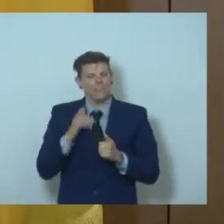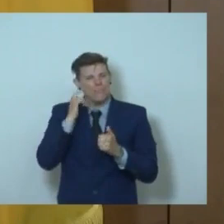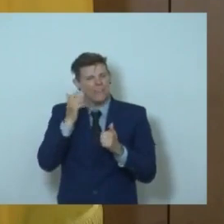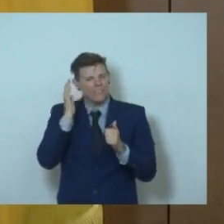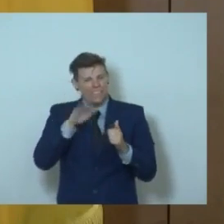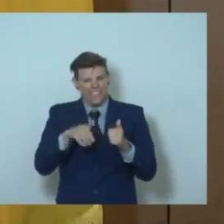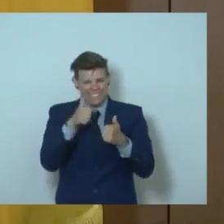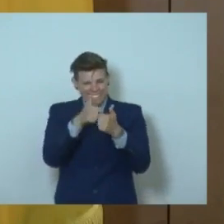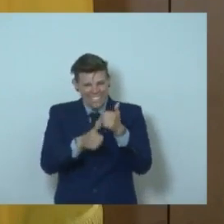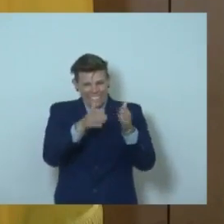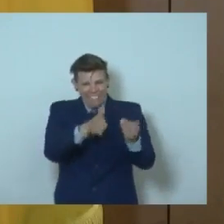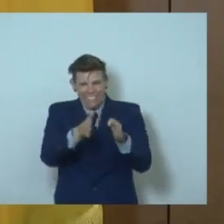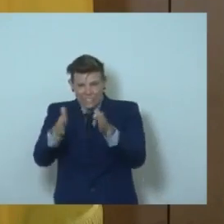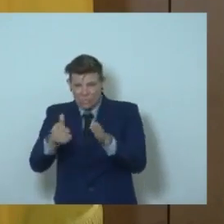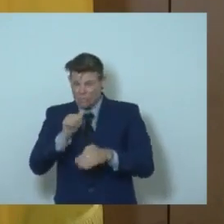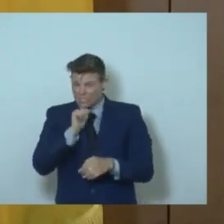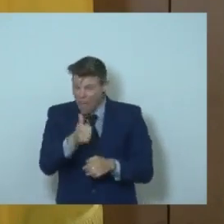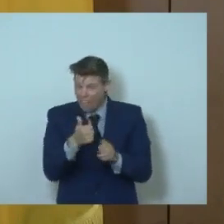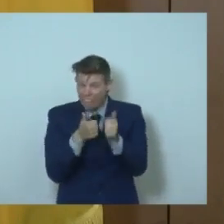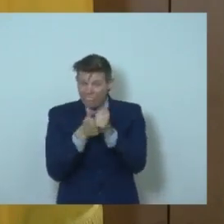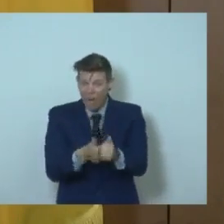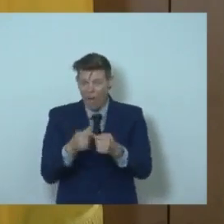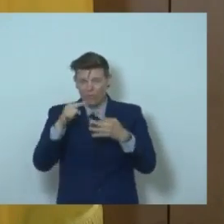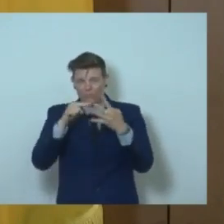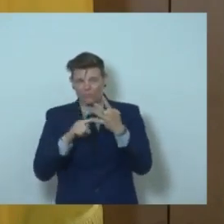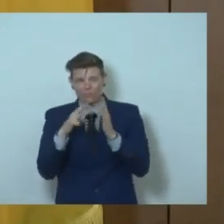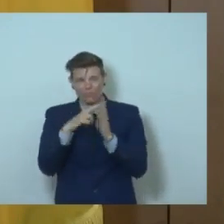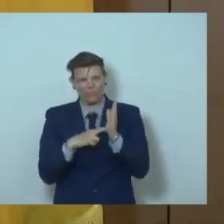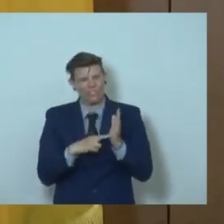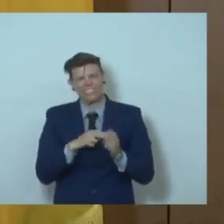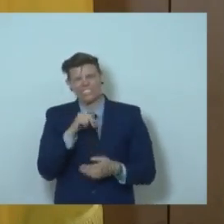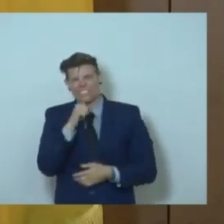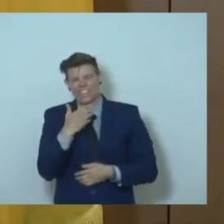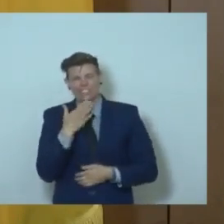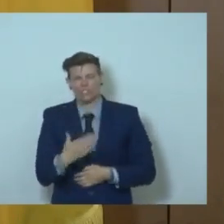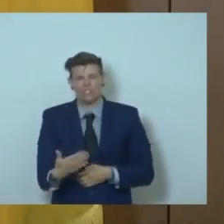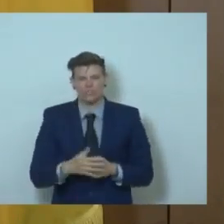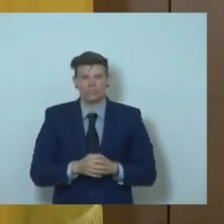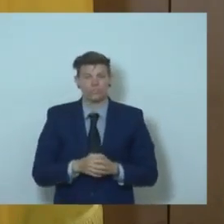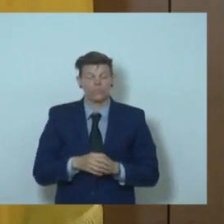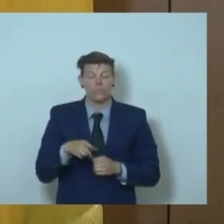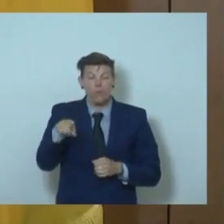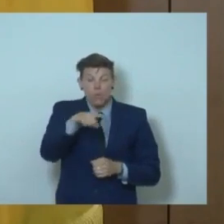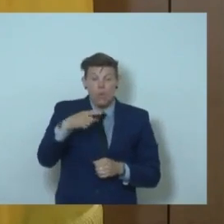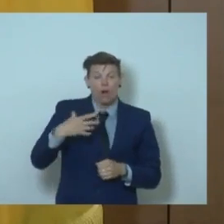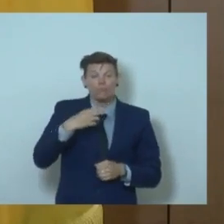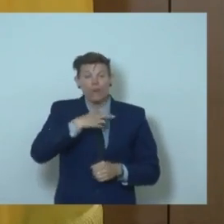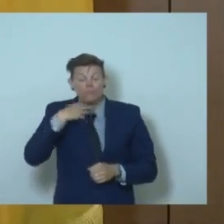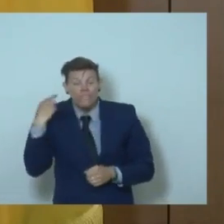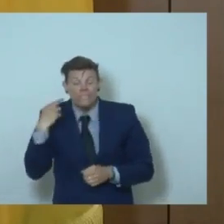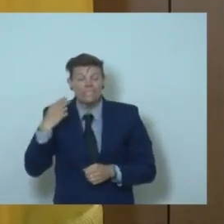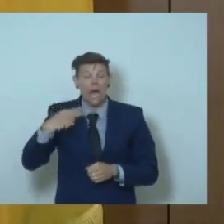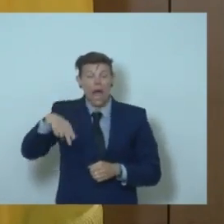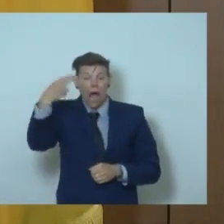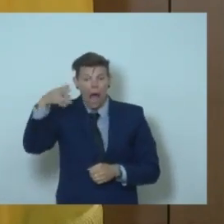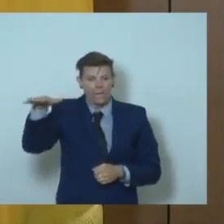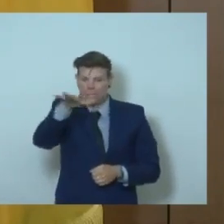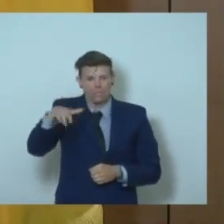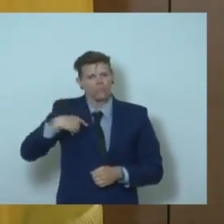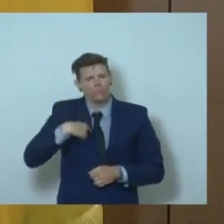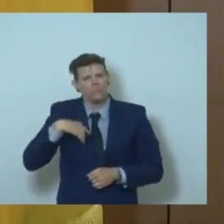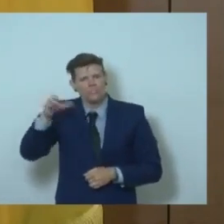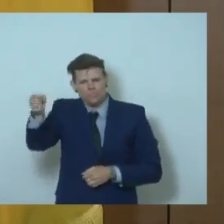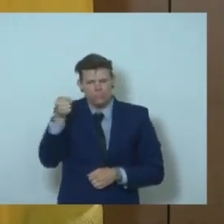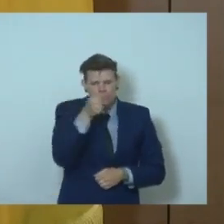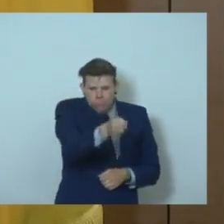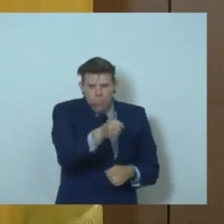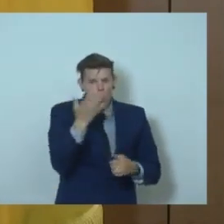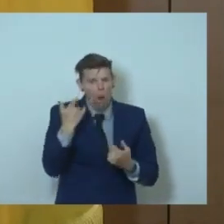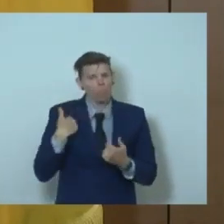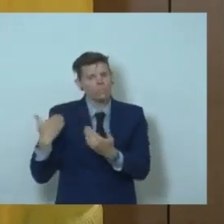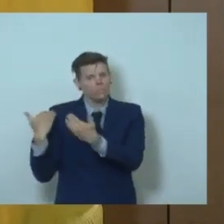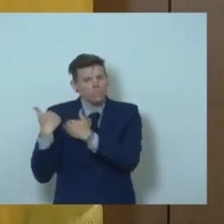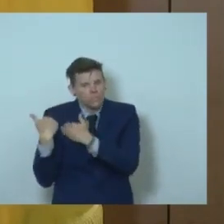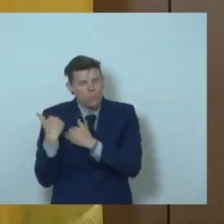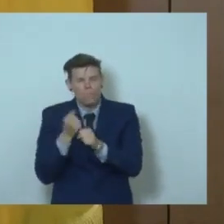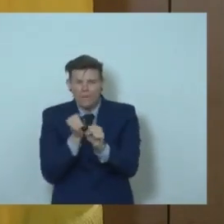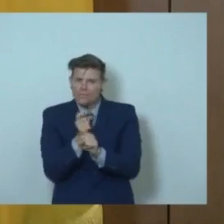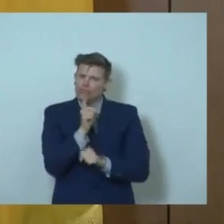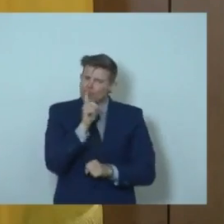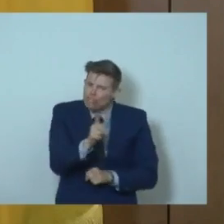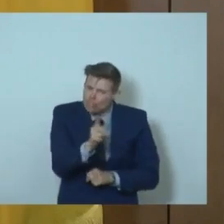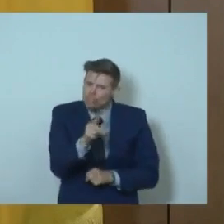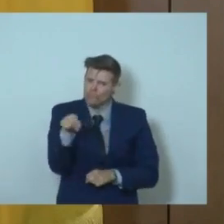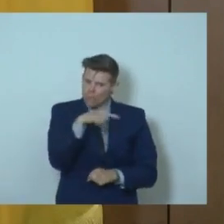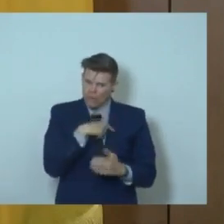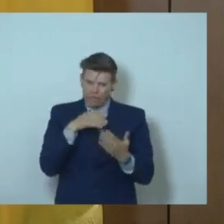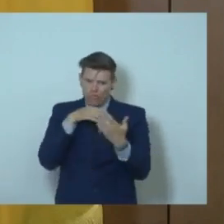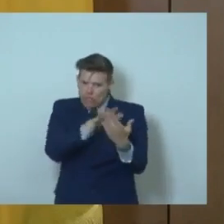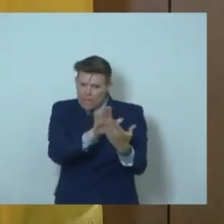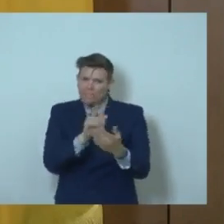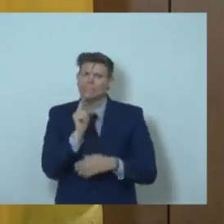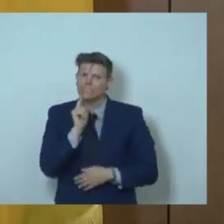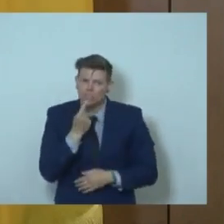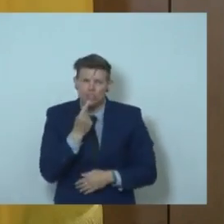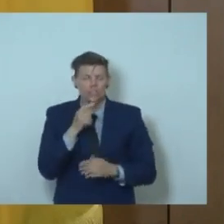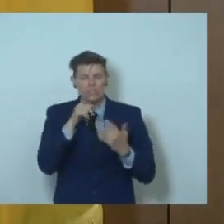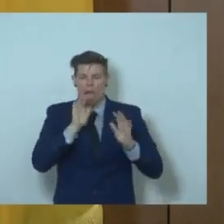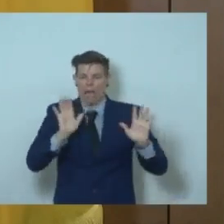IN TERMS OF CREATING A POLICY THAT WORKS NOT GREAT IN WHEN INDIVIDUALS ARE HELPING US ADHERE TO THOSE POLICIES OR WE HAVE CONTAINMENT OR HIGH RISK AREAS THAT WE ARE ABSOLUTELY